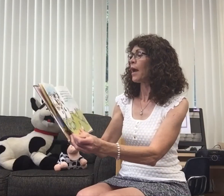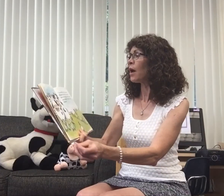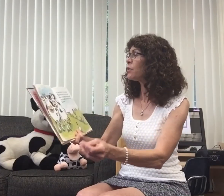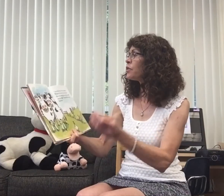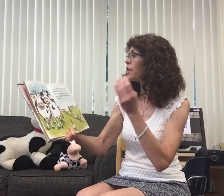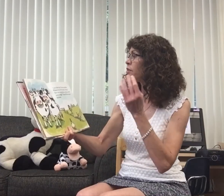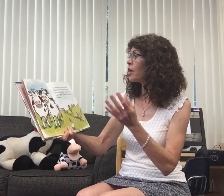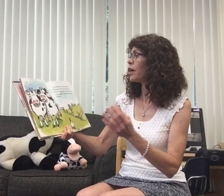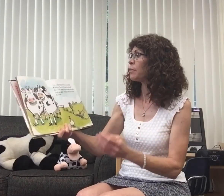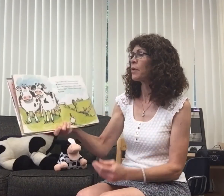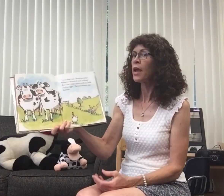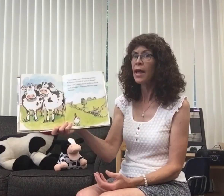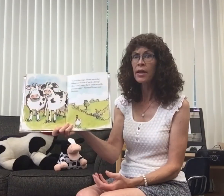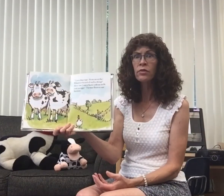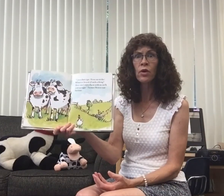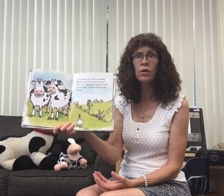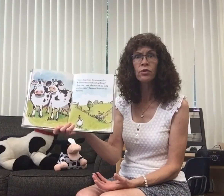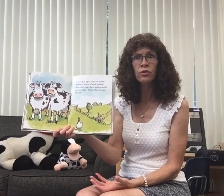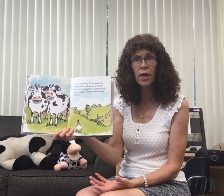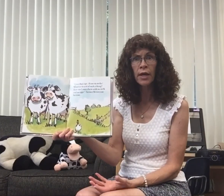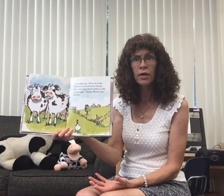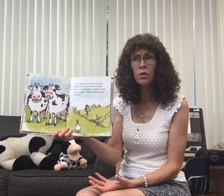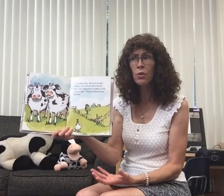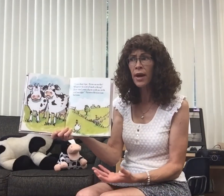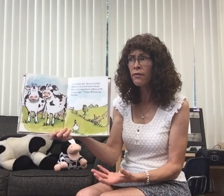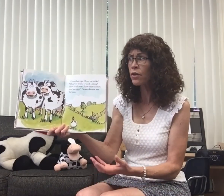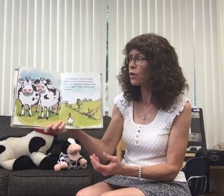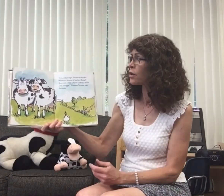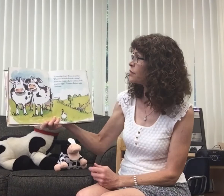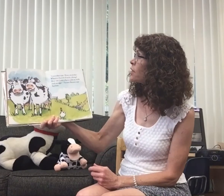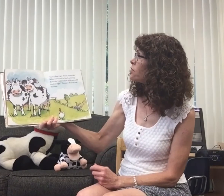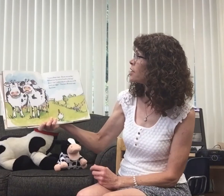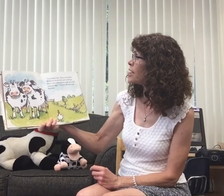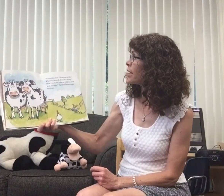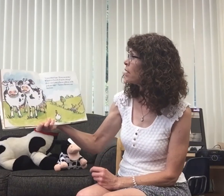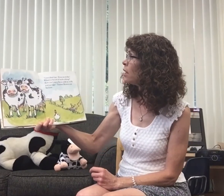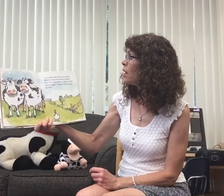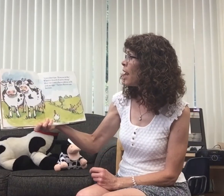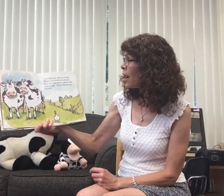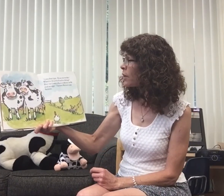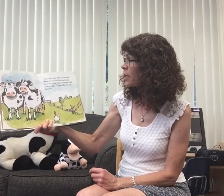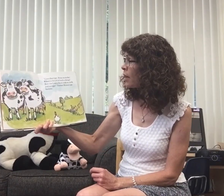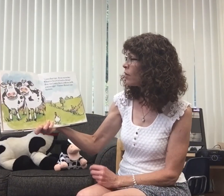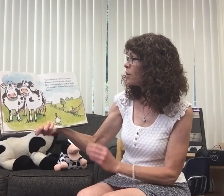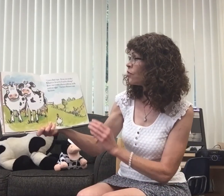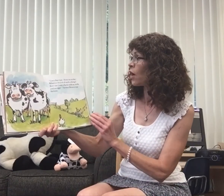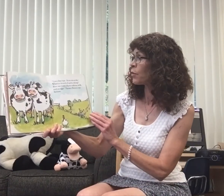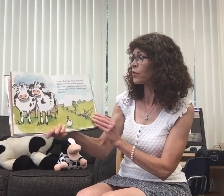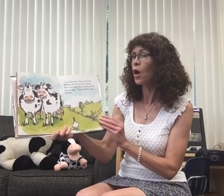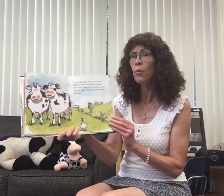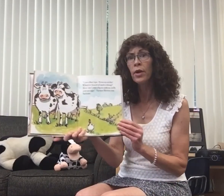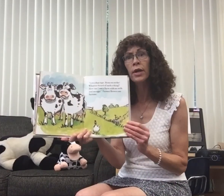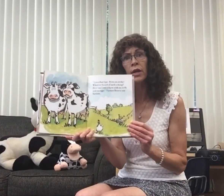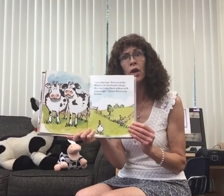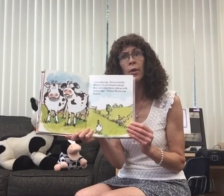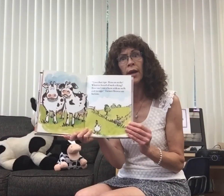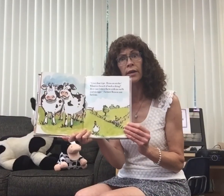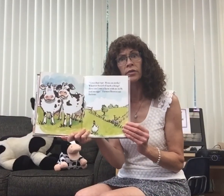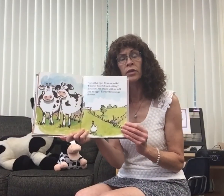"Cows that type? Hens on strike? Who ever heard of such a thing? How can I run a farm with no milk and no eggs?!"